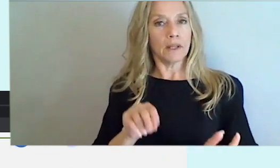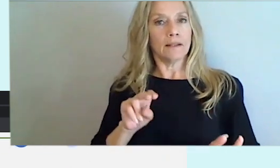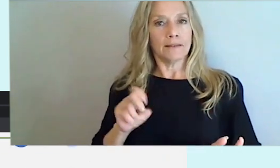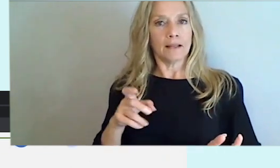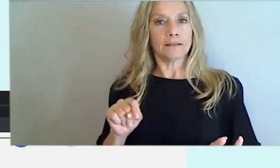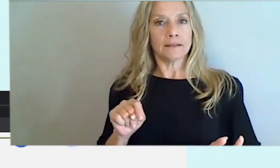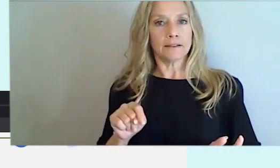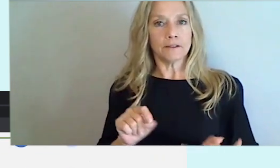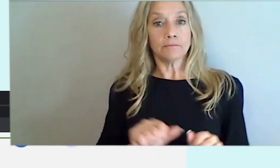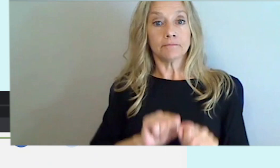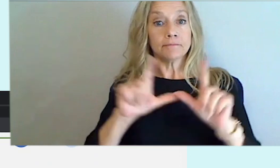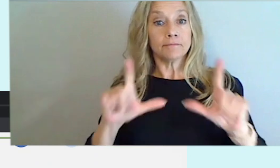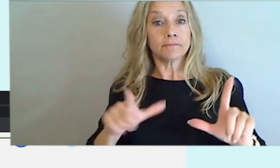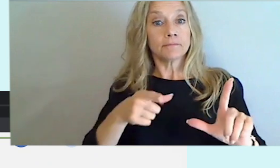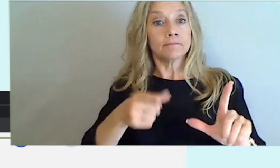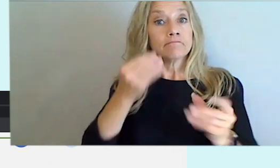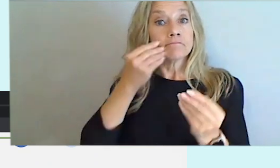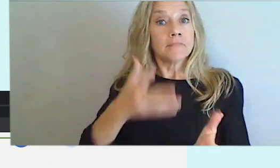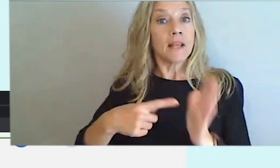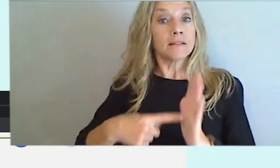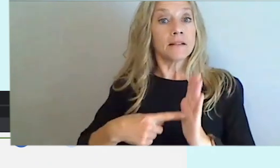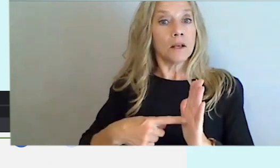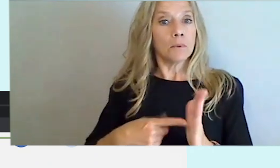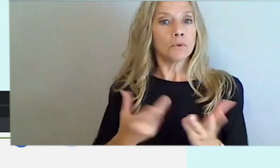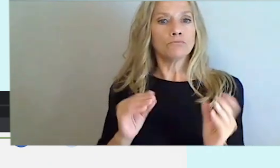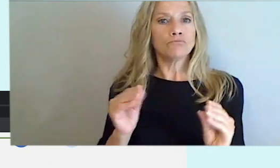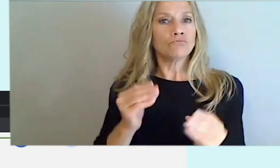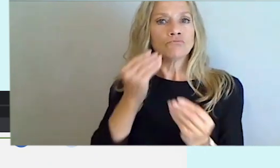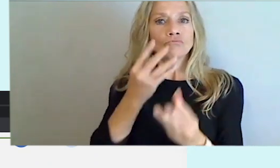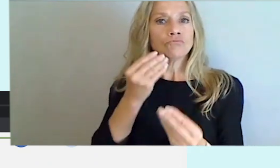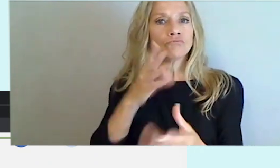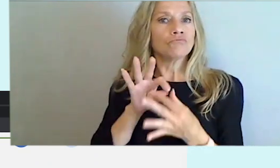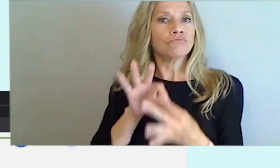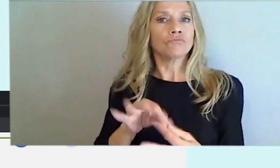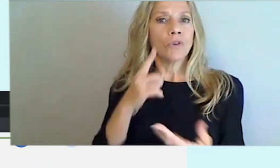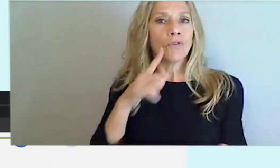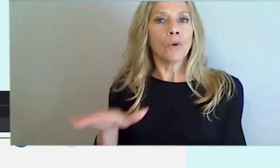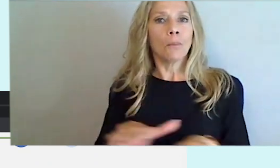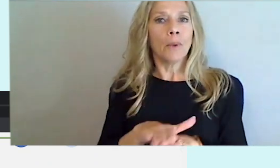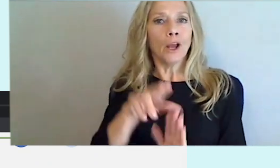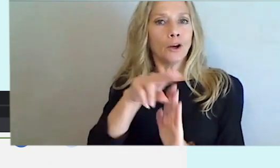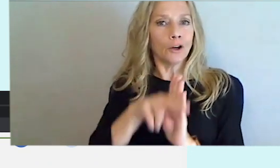For this example, there is not any information on file for burial resources, so the member must answer